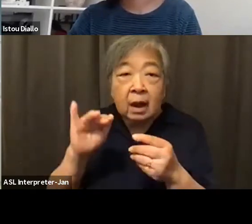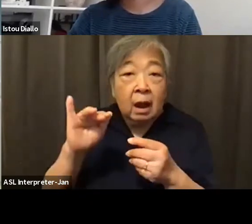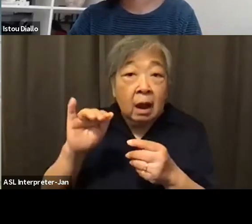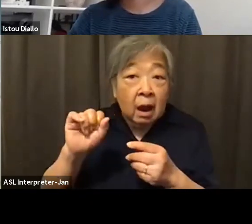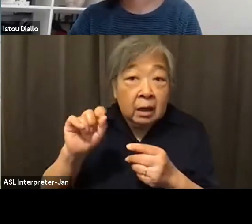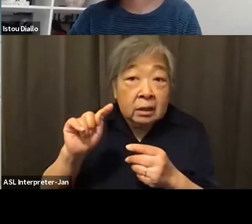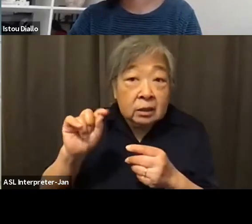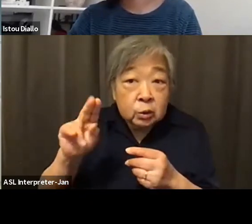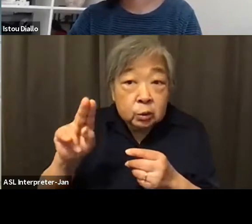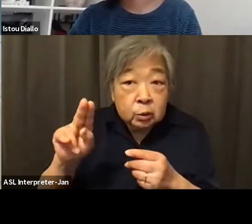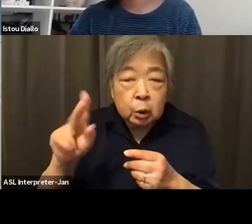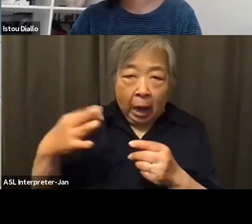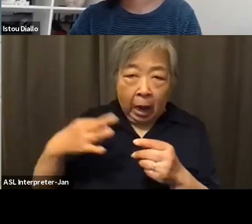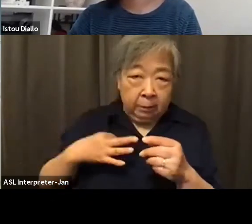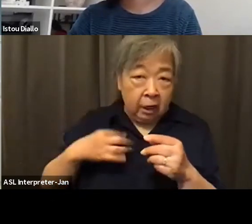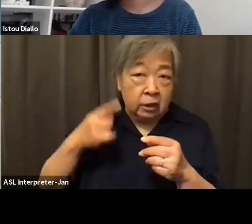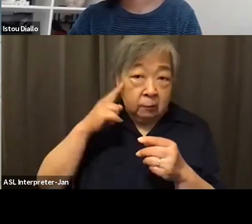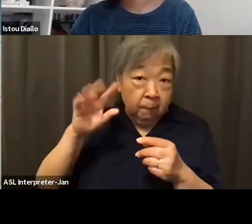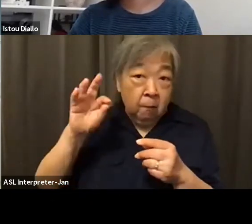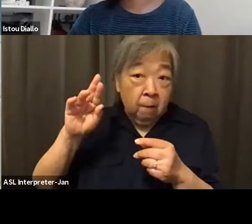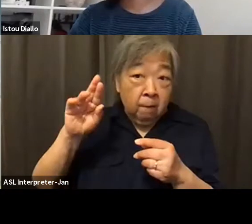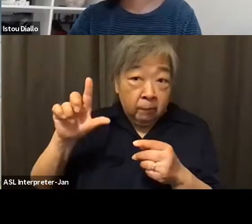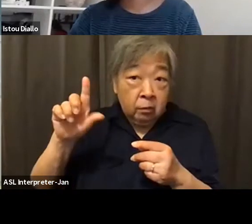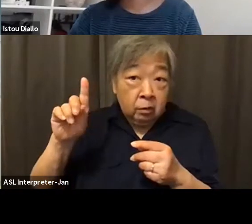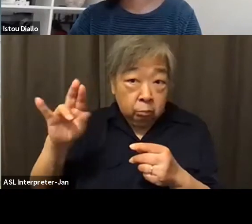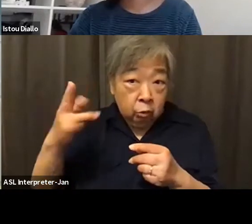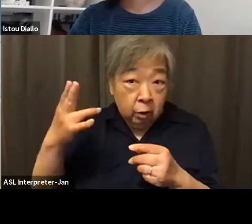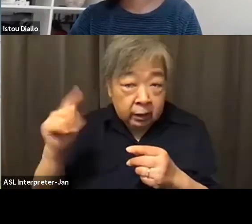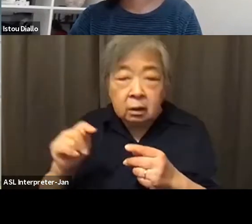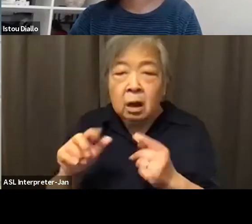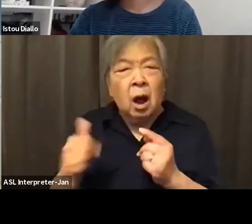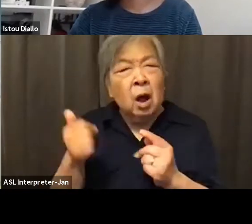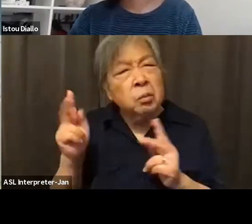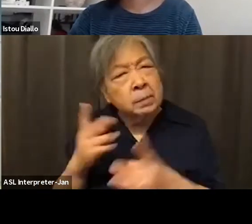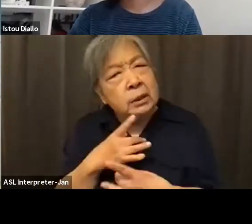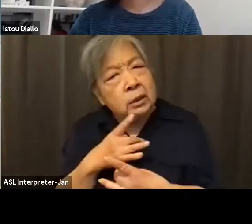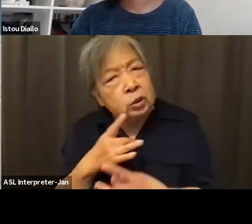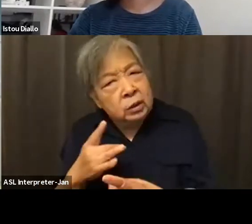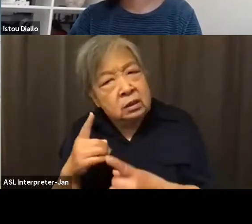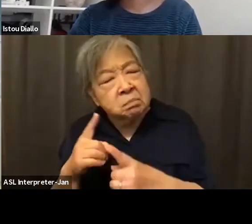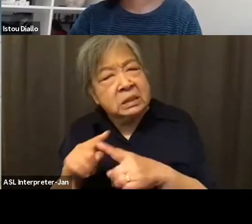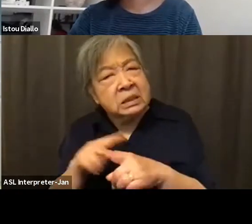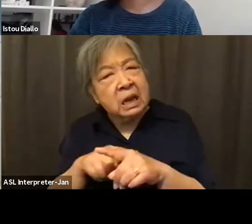application set out. Others might have an interest in that but still want their exchange program to focus